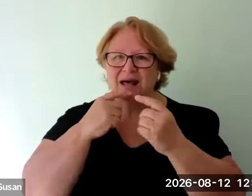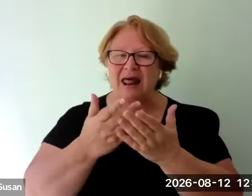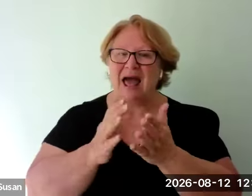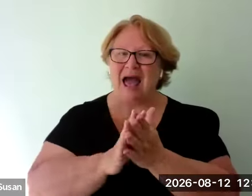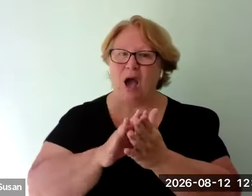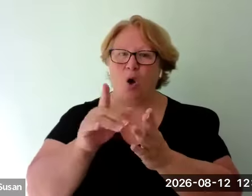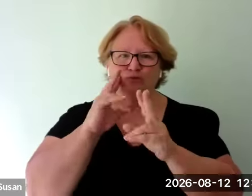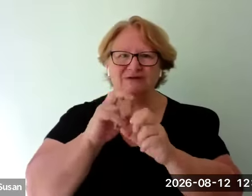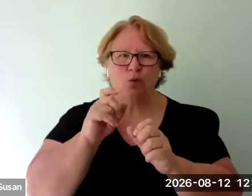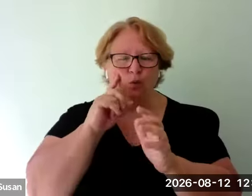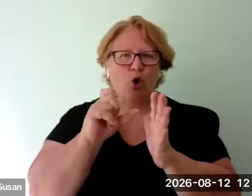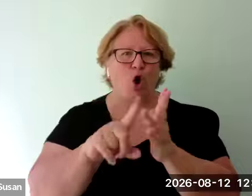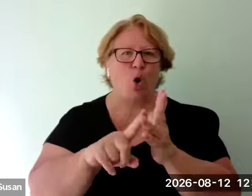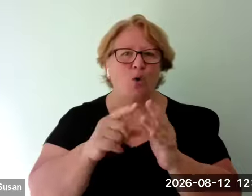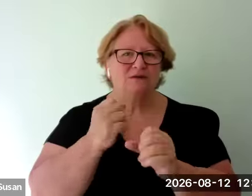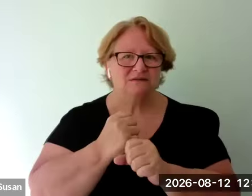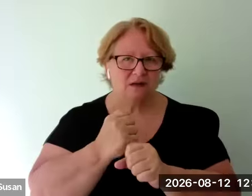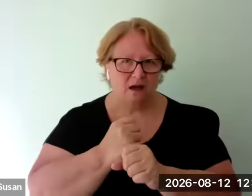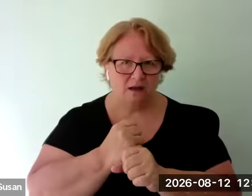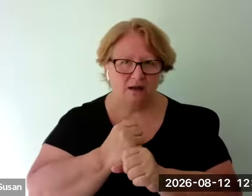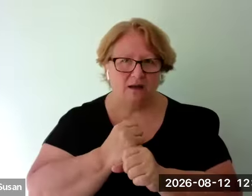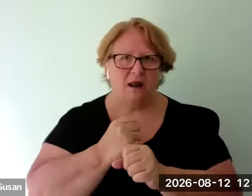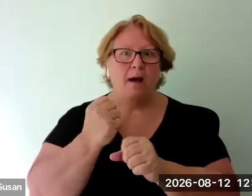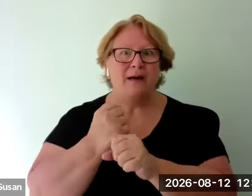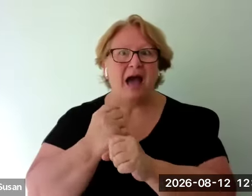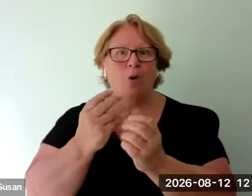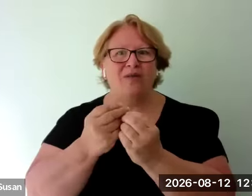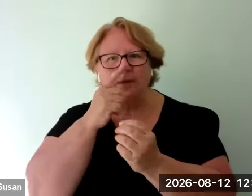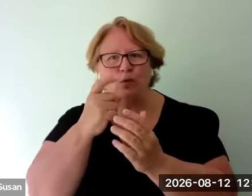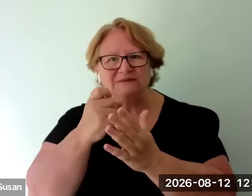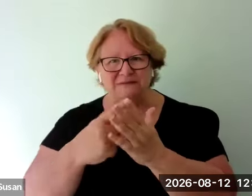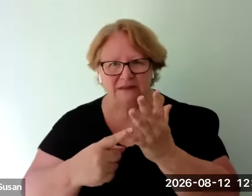contribution to policy, practice and programs. It will